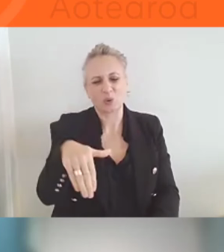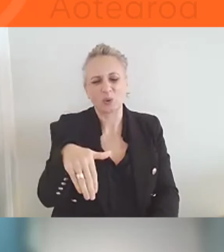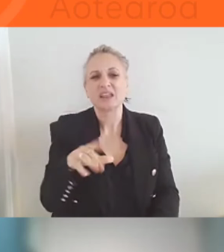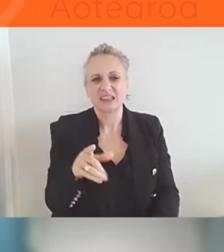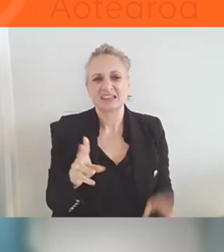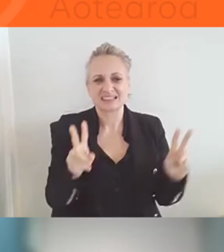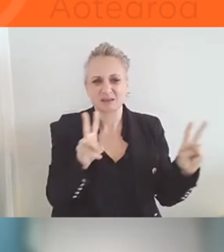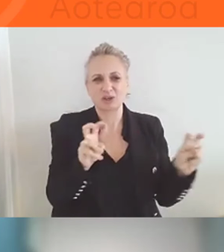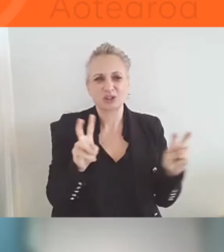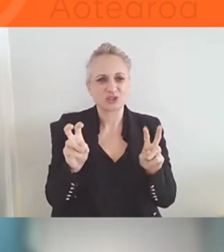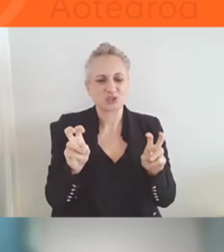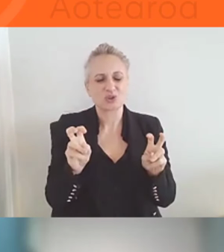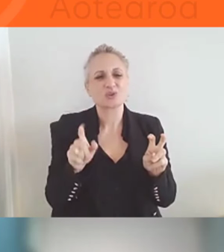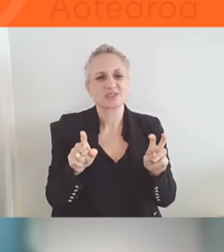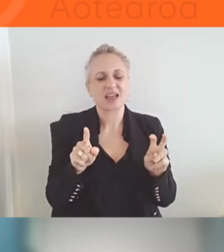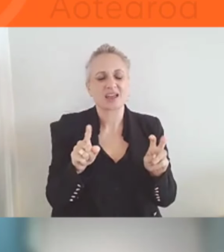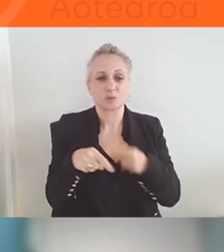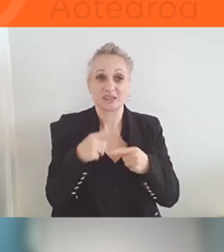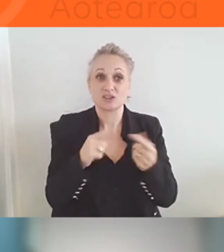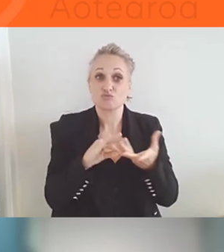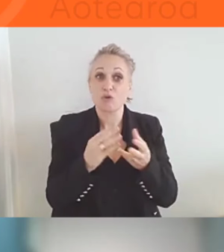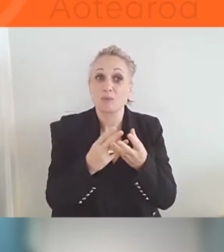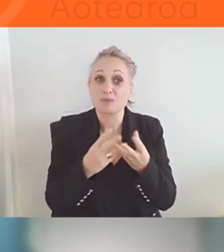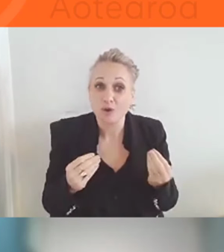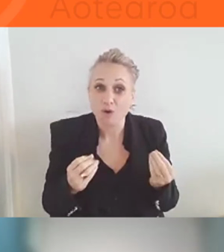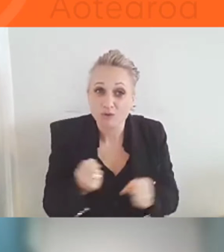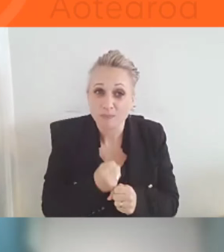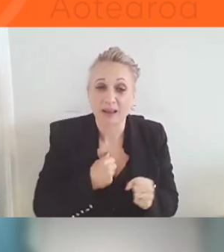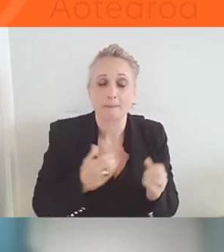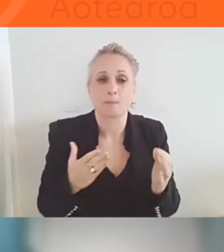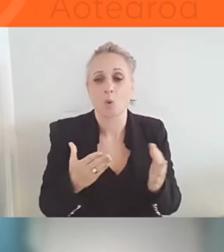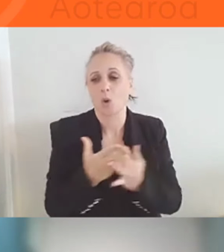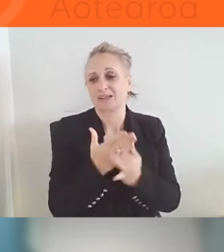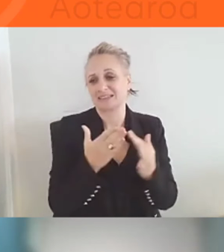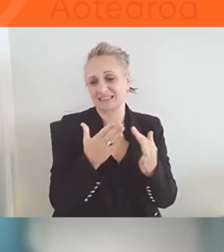we need to solve to make it more accessible as well. I think it's